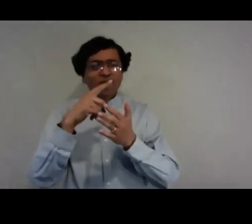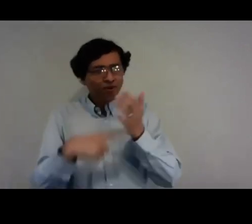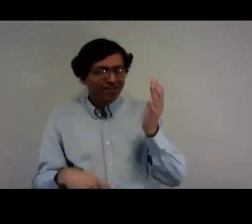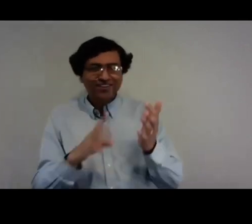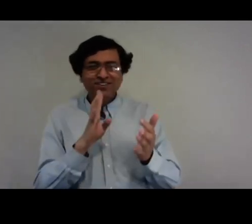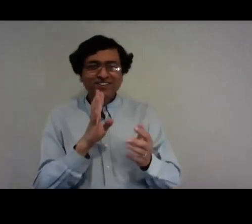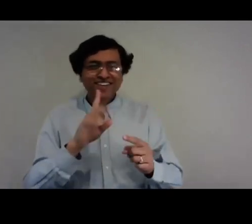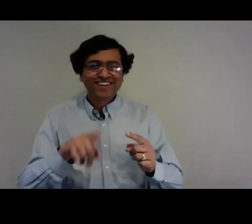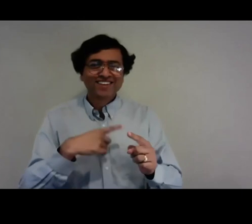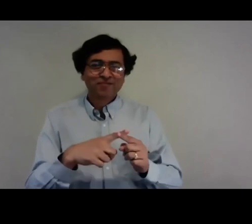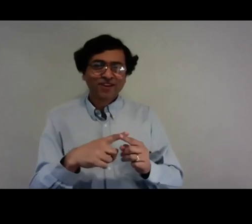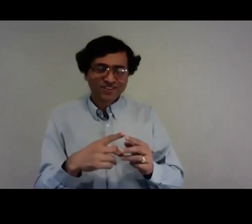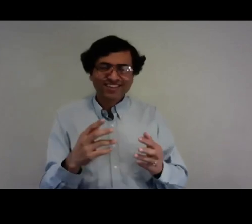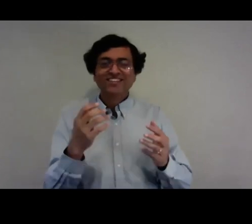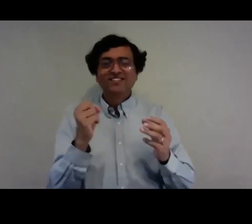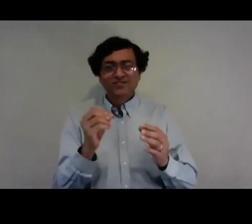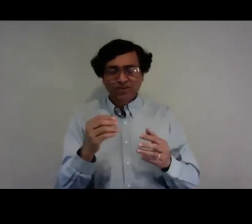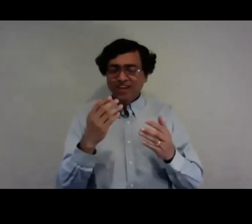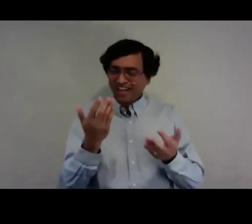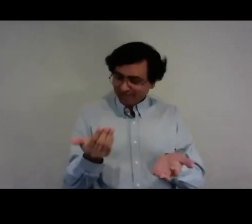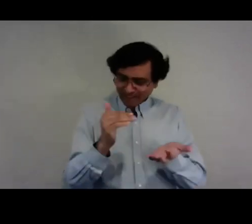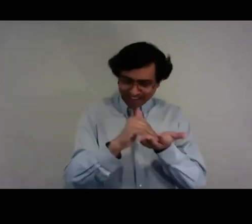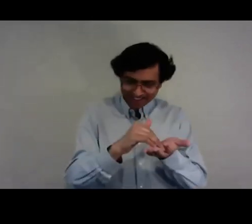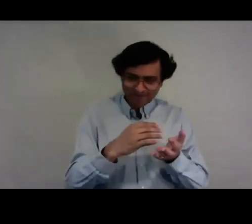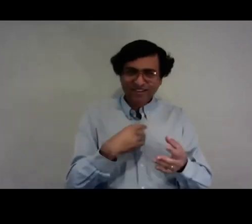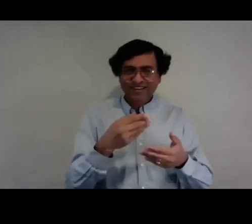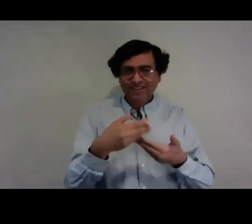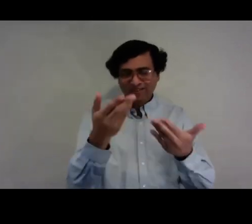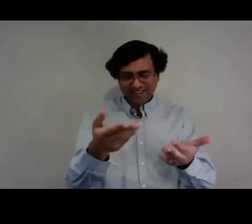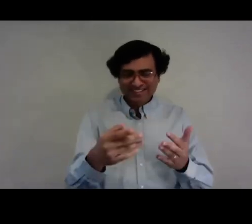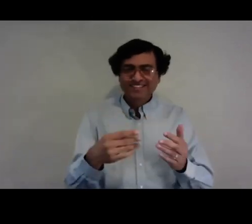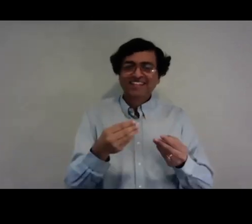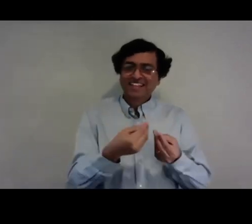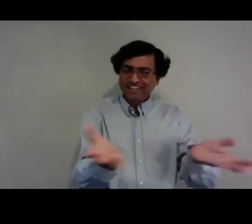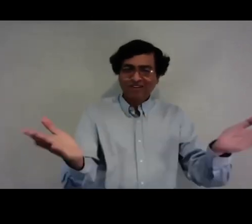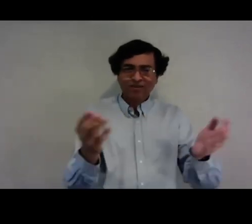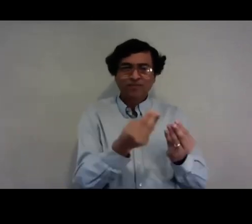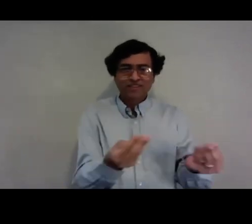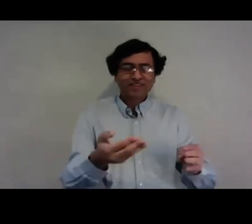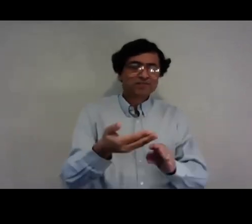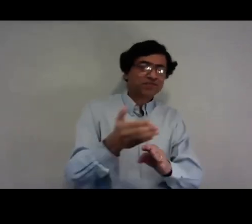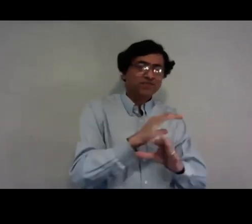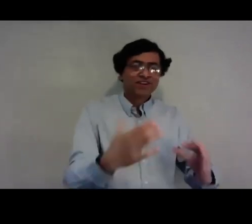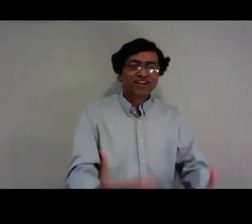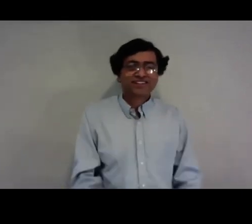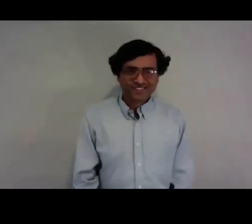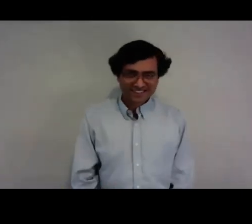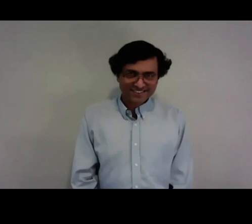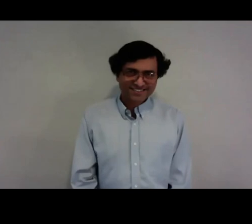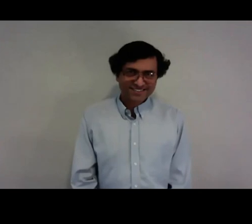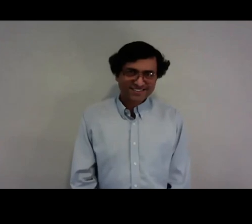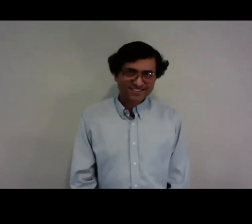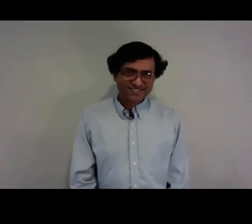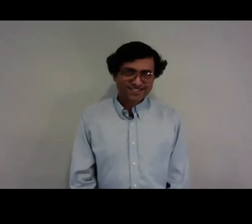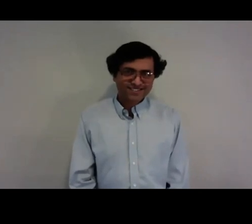And it really makes it hard for deaf students to envision what is being discussed. So my recommendation is give everyone the material